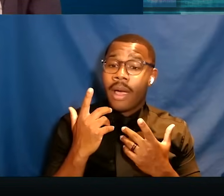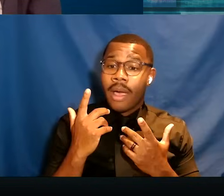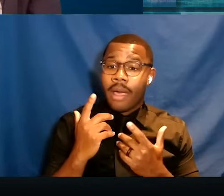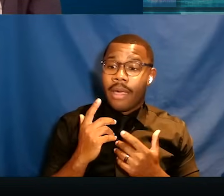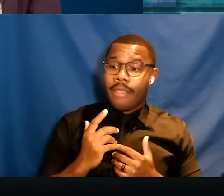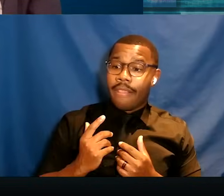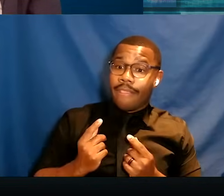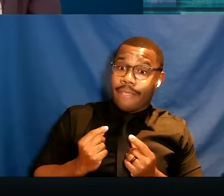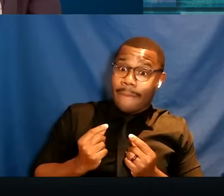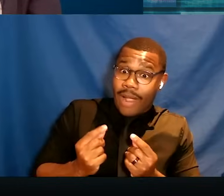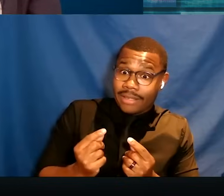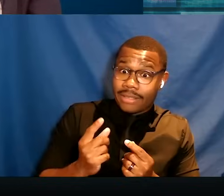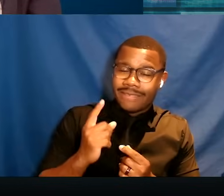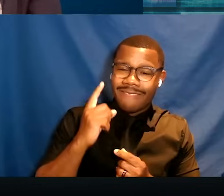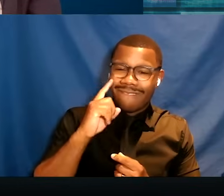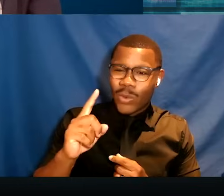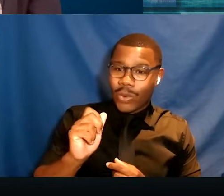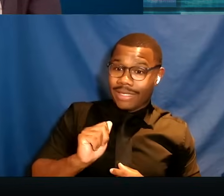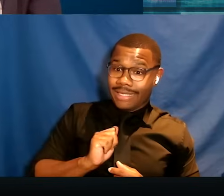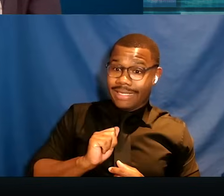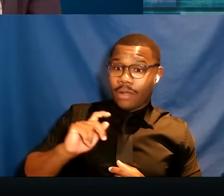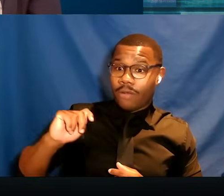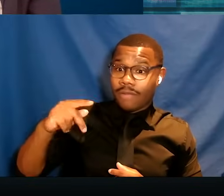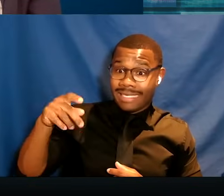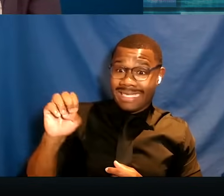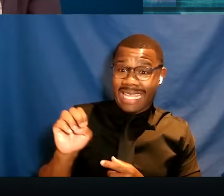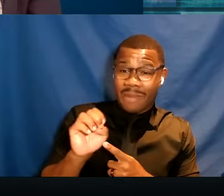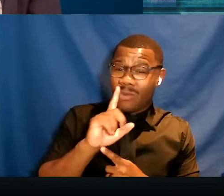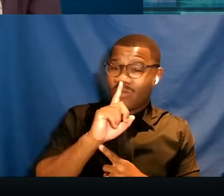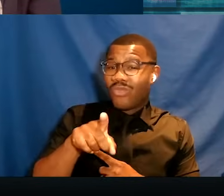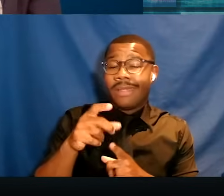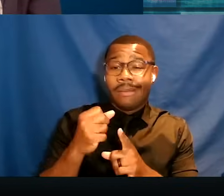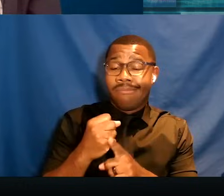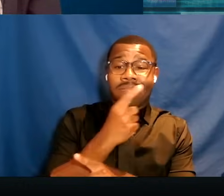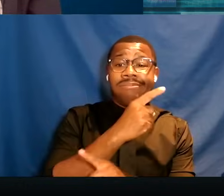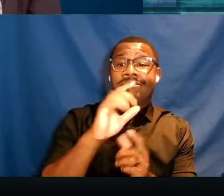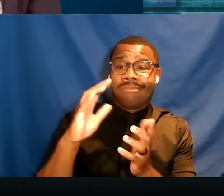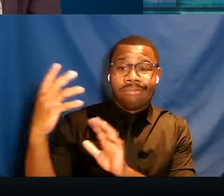had gotten, you know, out of hand. And this feels like reeling it in in a way